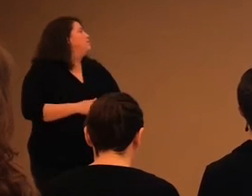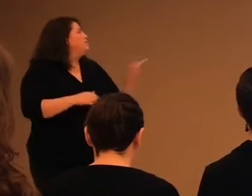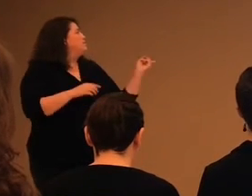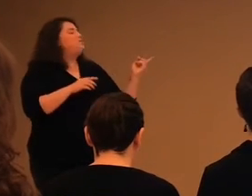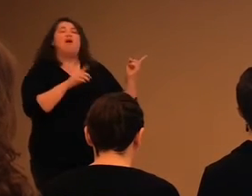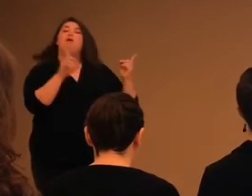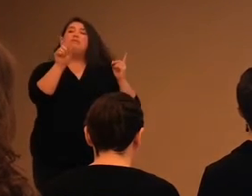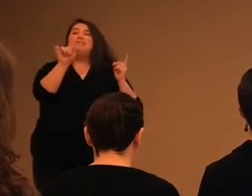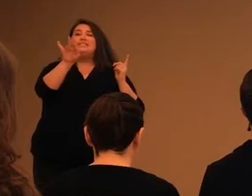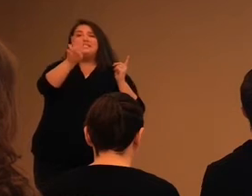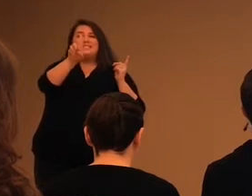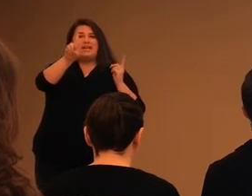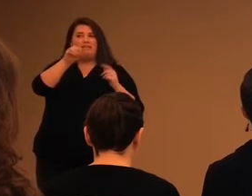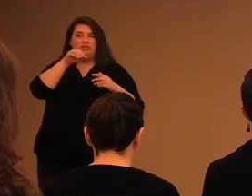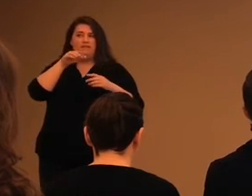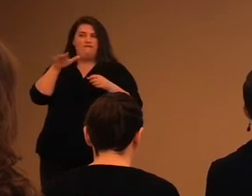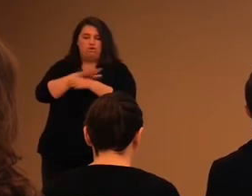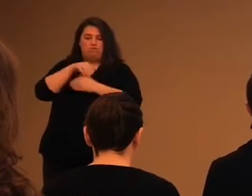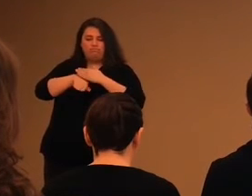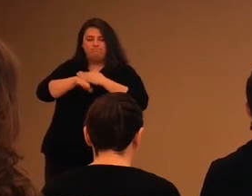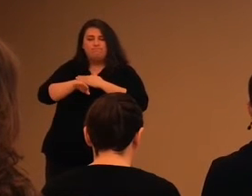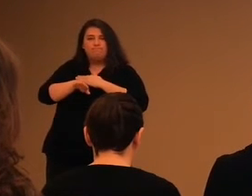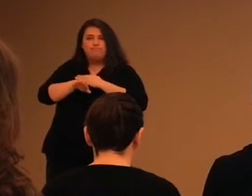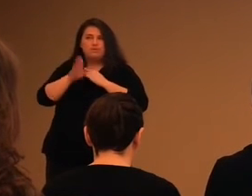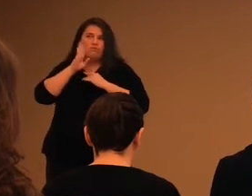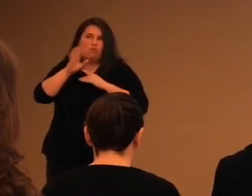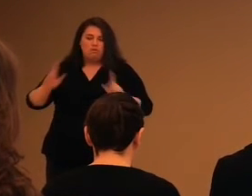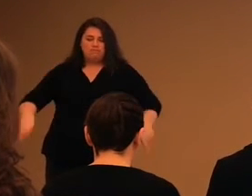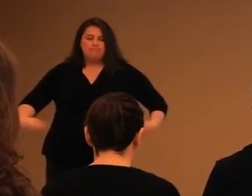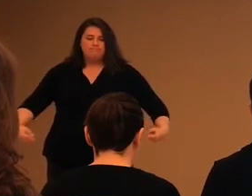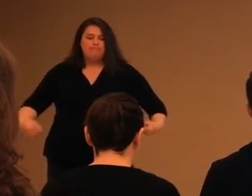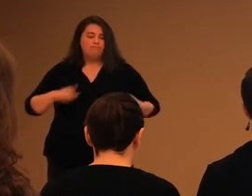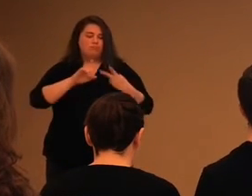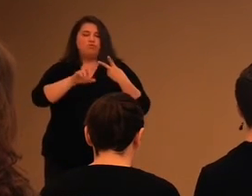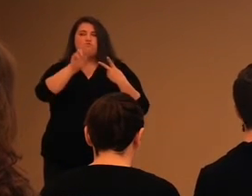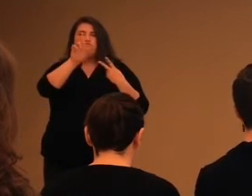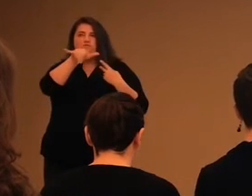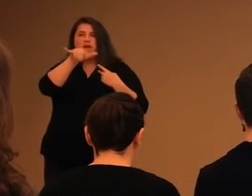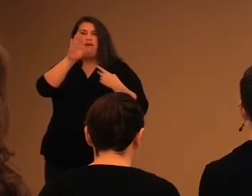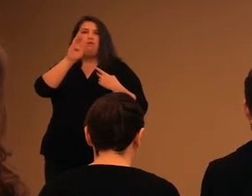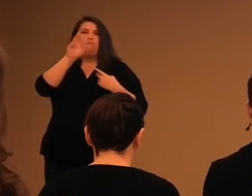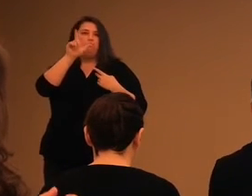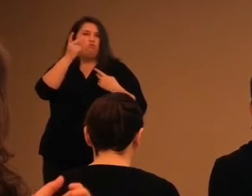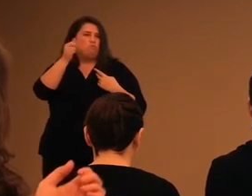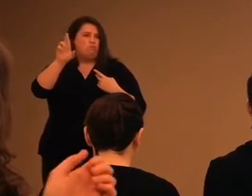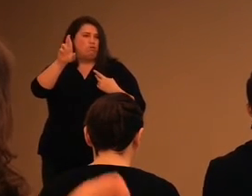Accessibility to our exhibit stands we have ray bloomer who's been an expert in this for many years